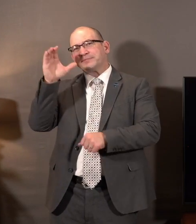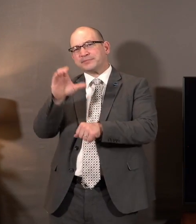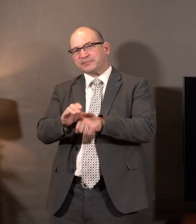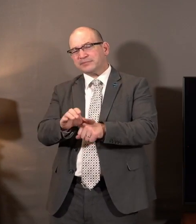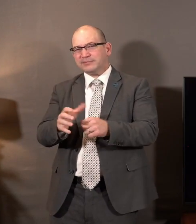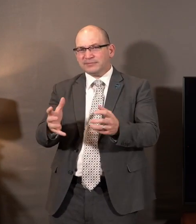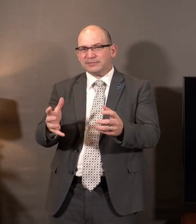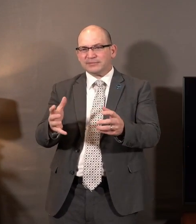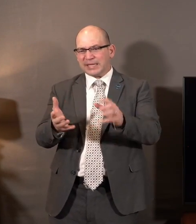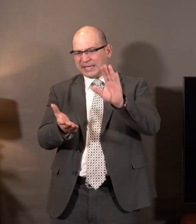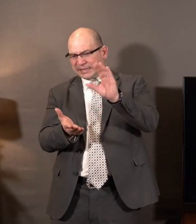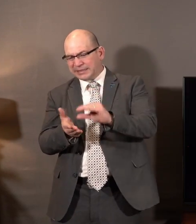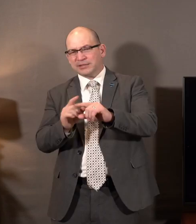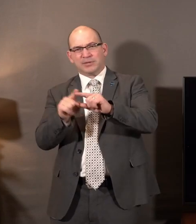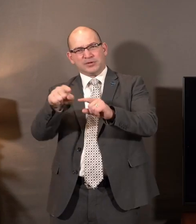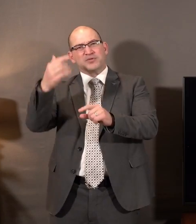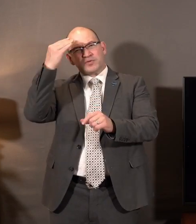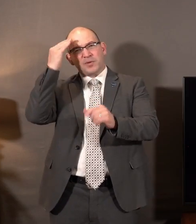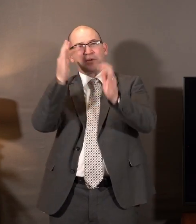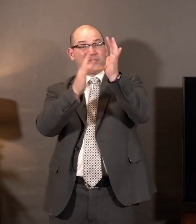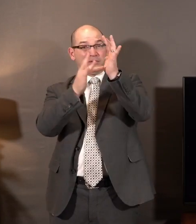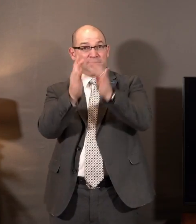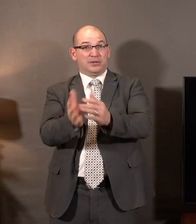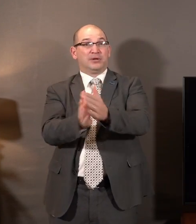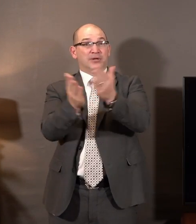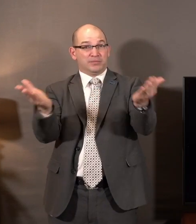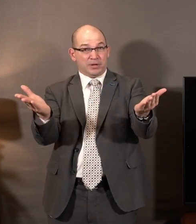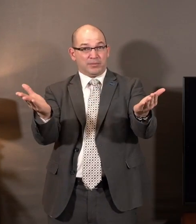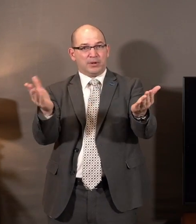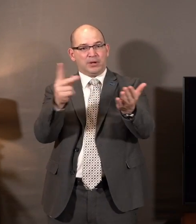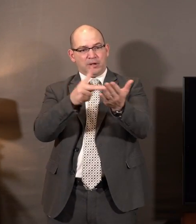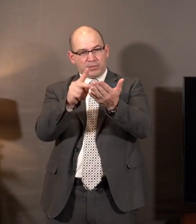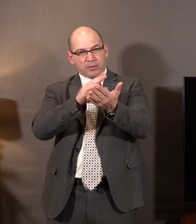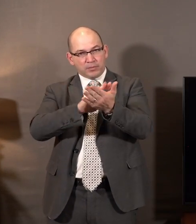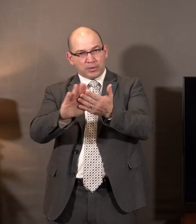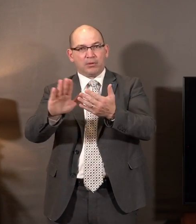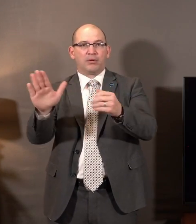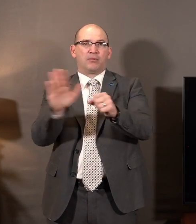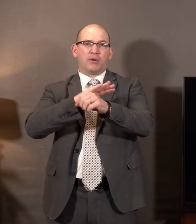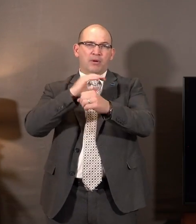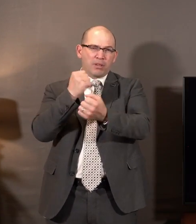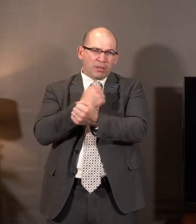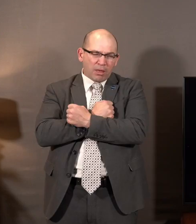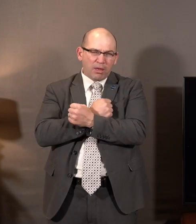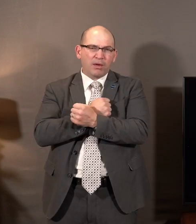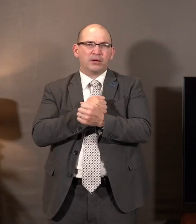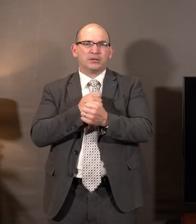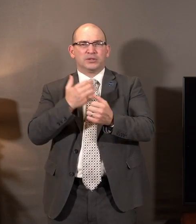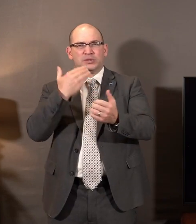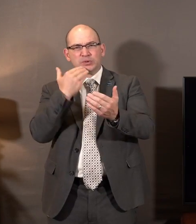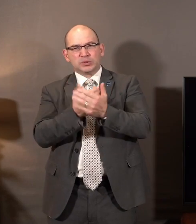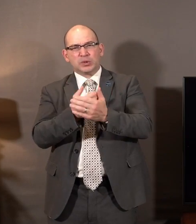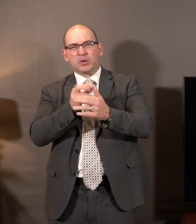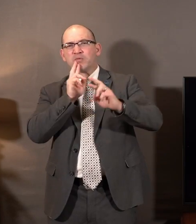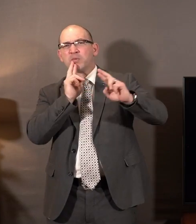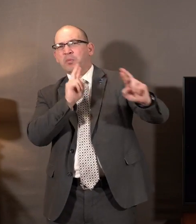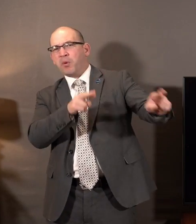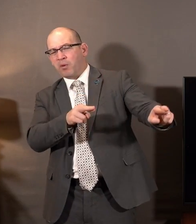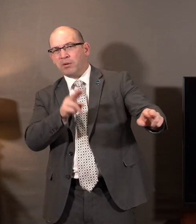schedule but you know what the Bible says those things that are pure and lovely those things that are of good report and virtue think on those